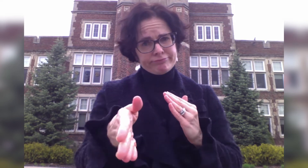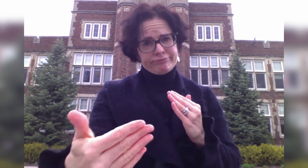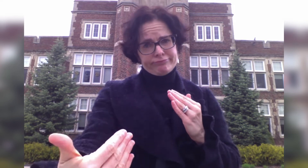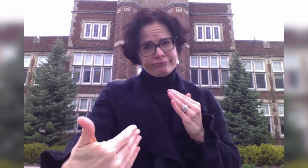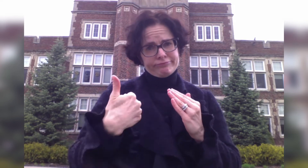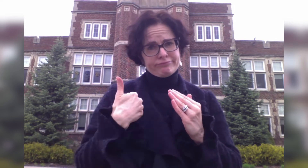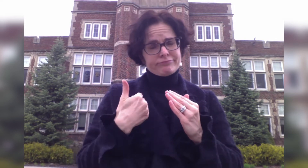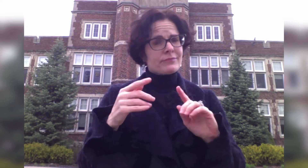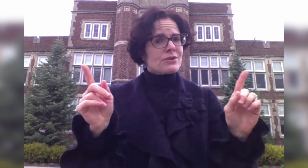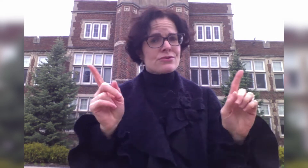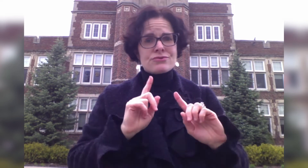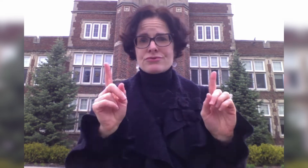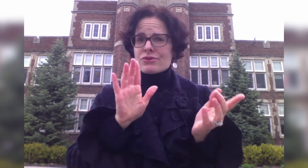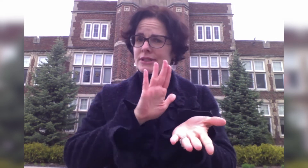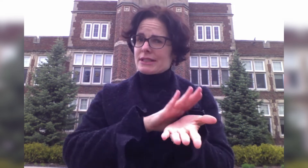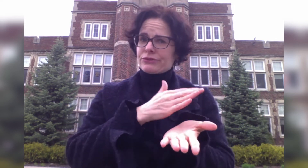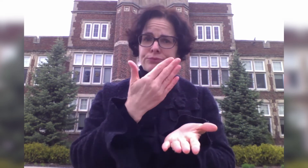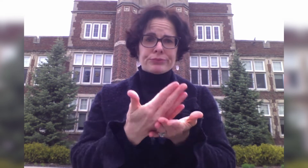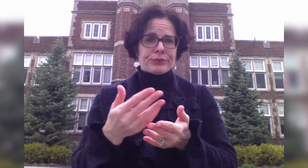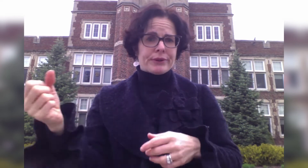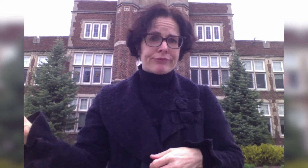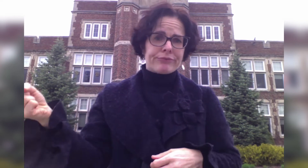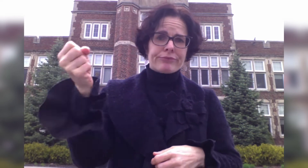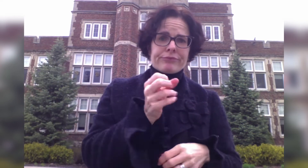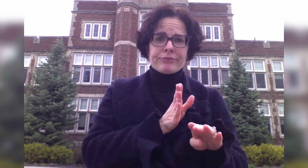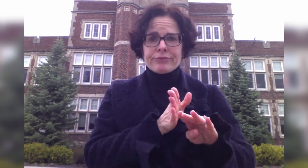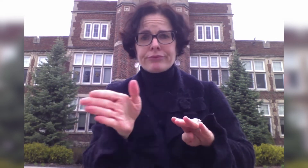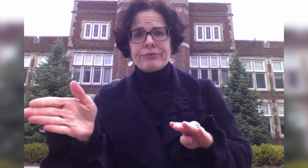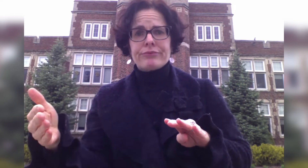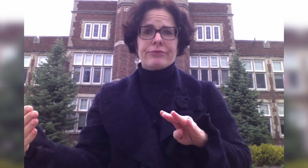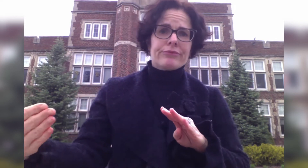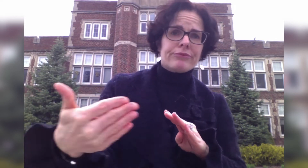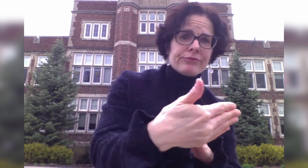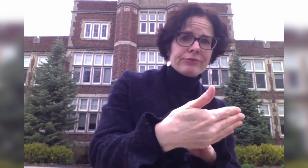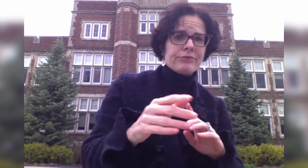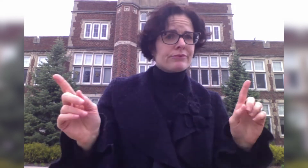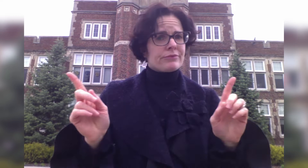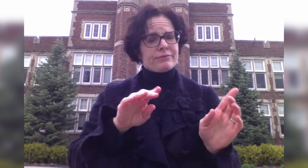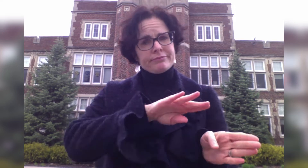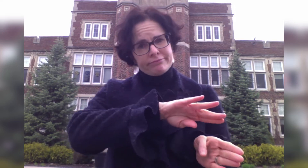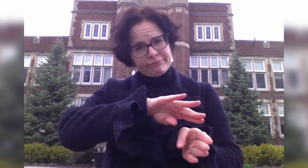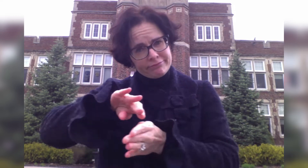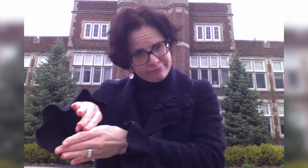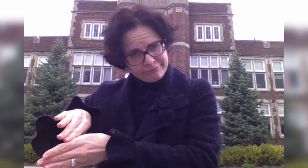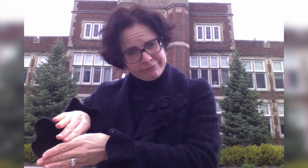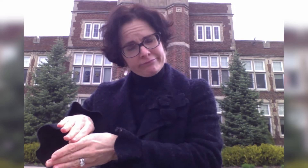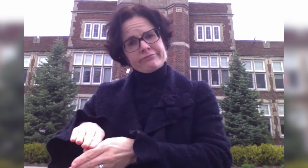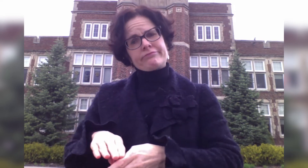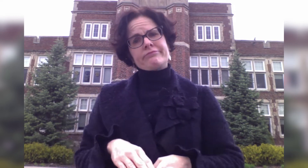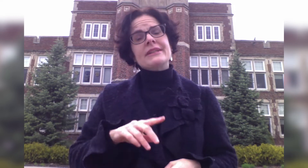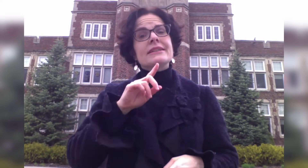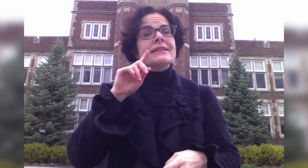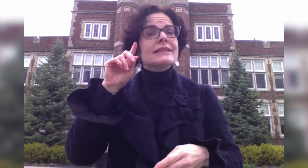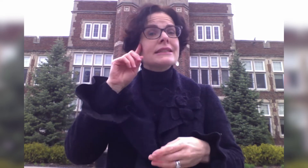in sign language, not through sign language interpreters.